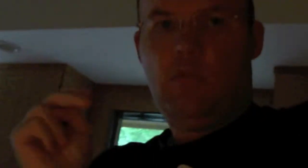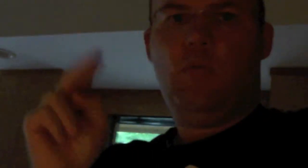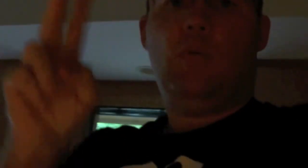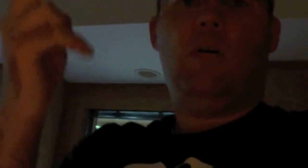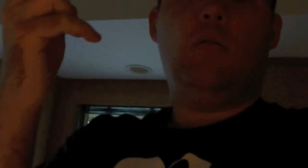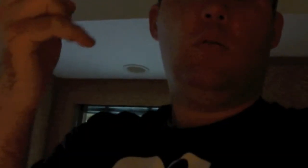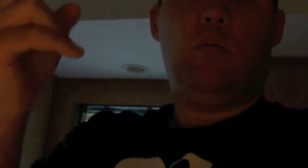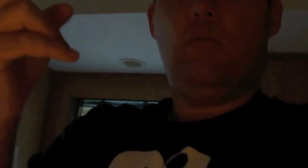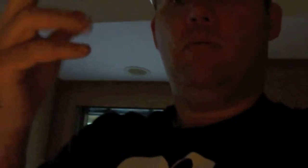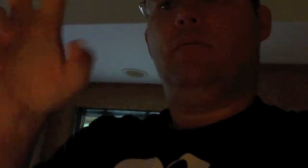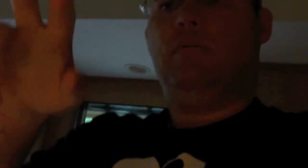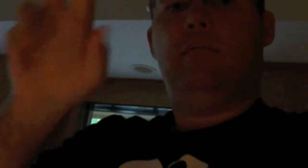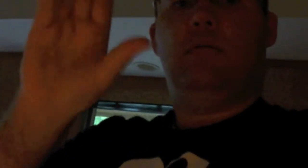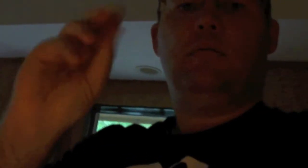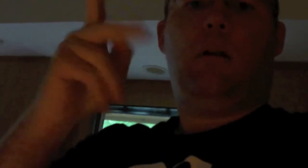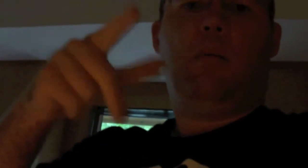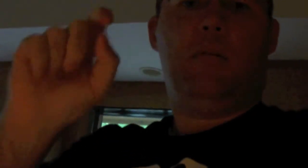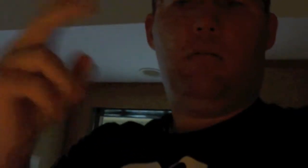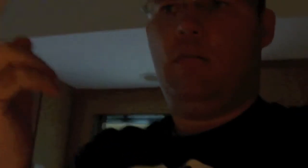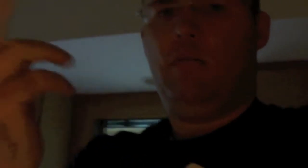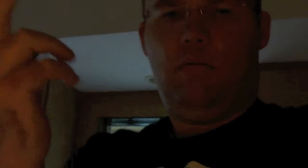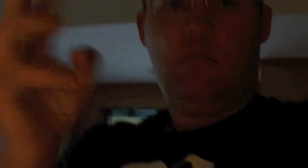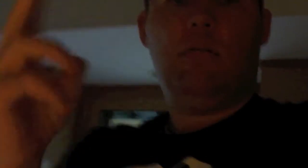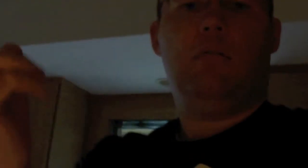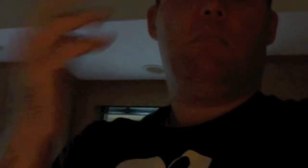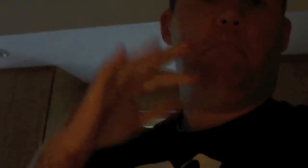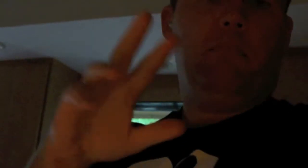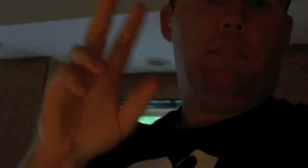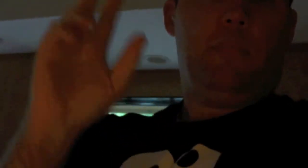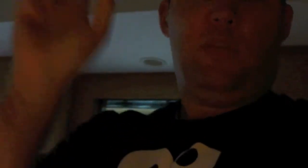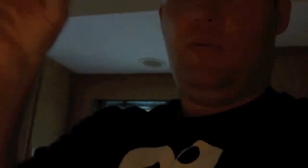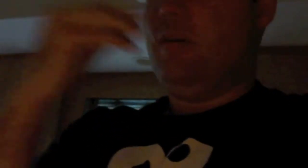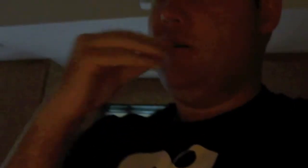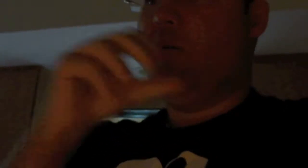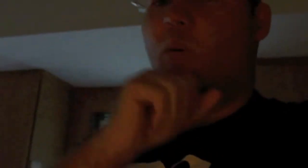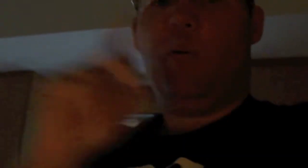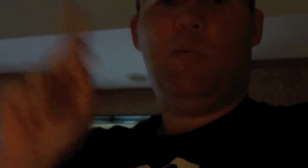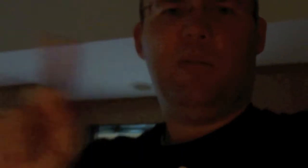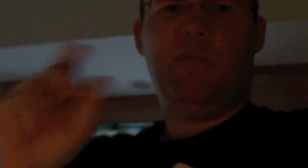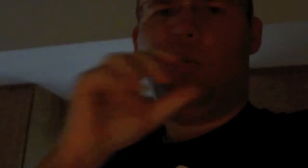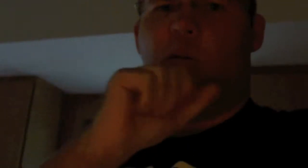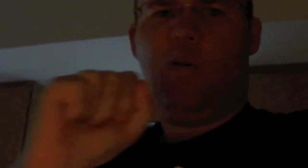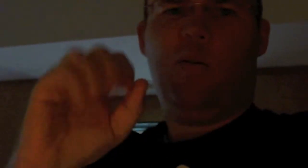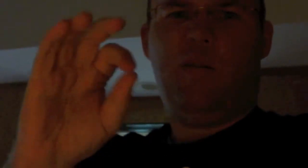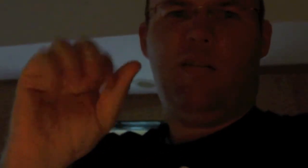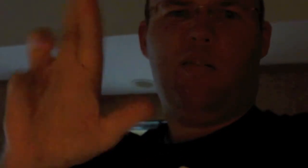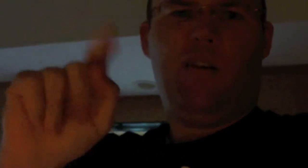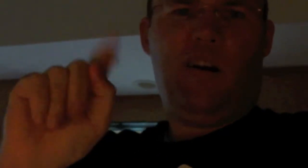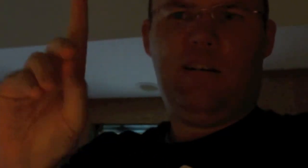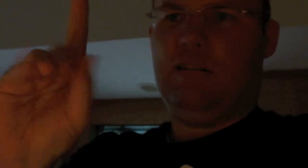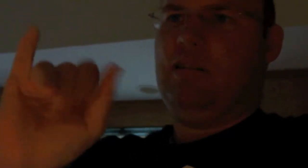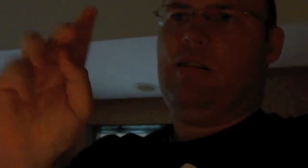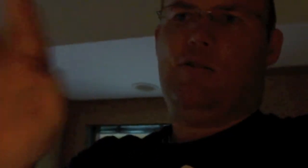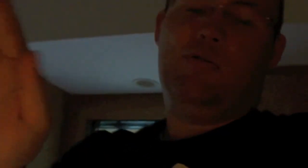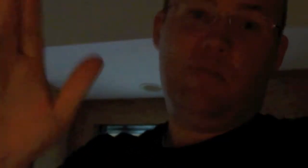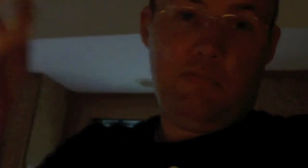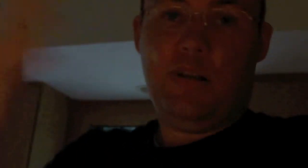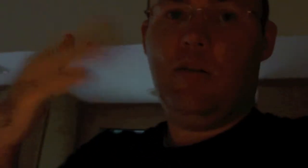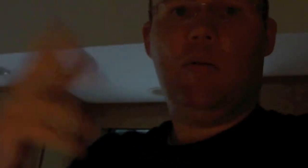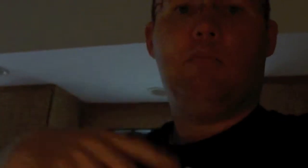The couple, mom and I went to Bruners Diner. It's pretty much where the old farts eat at.